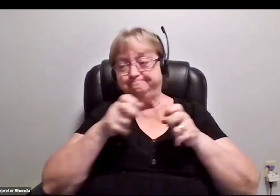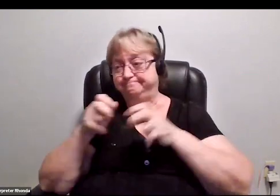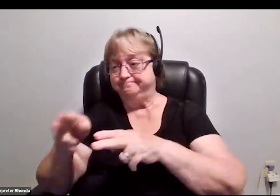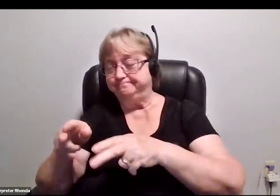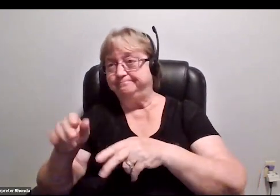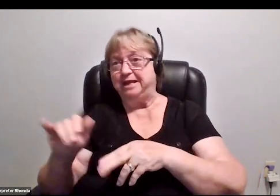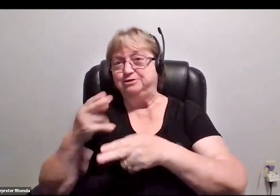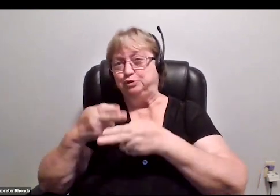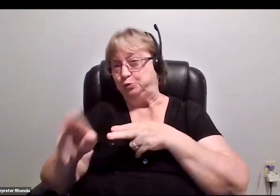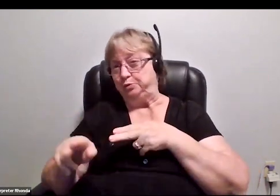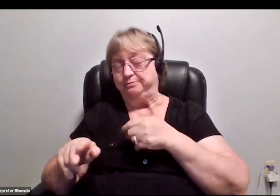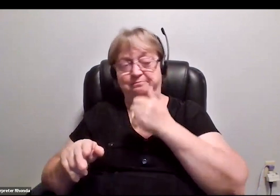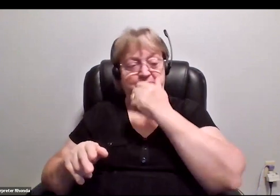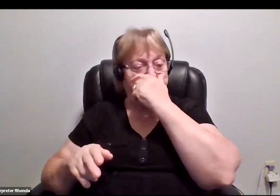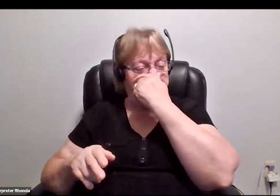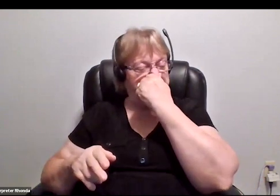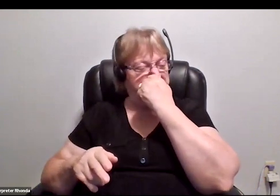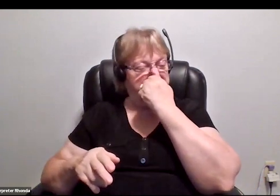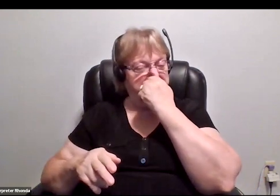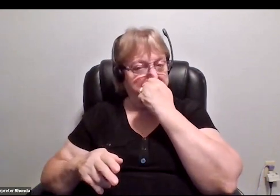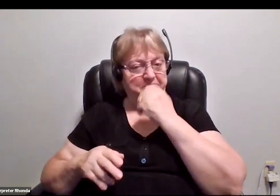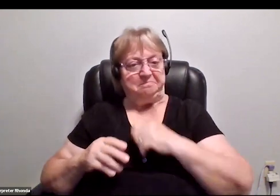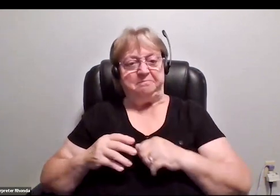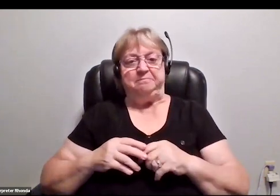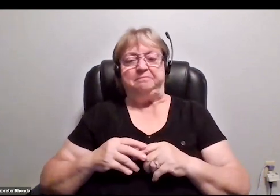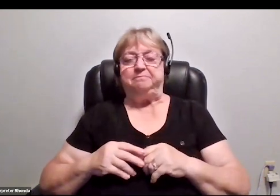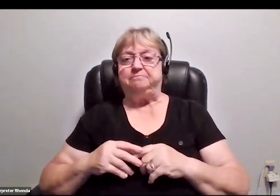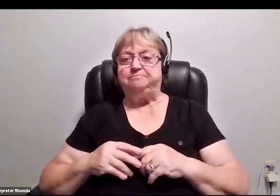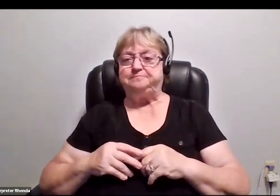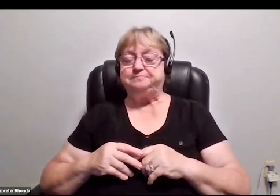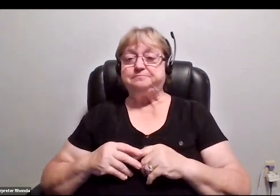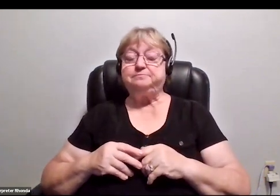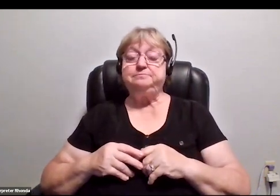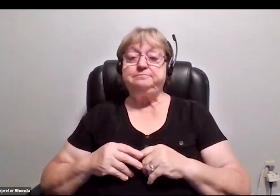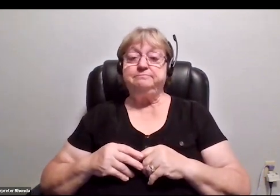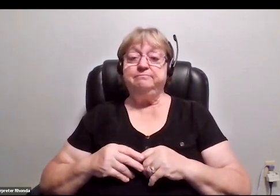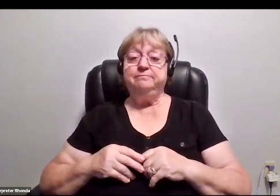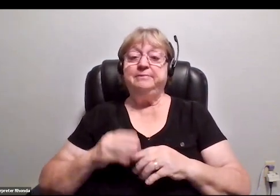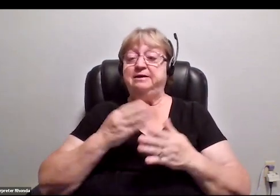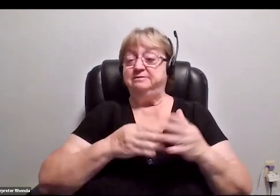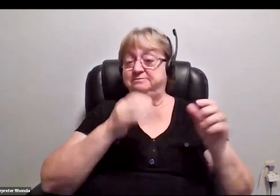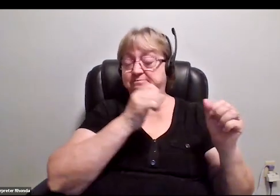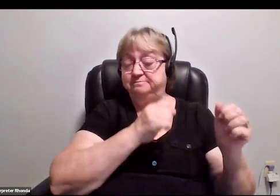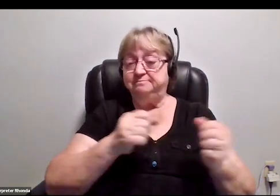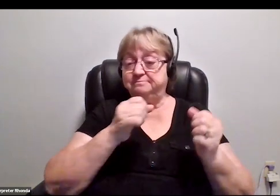to further spread the message. Here are some strategies that we had learned